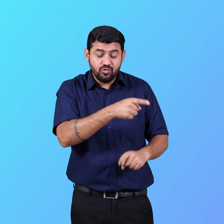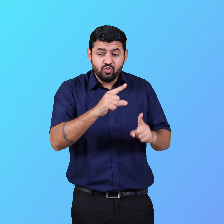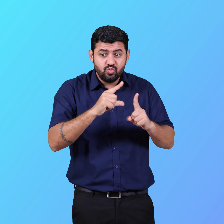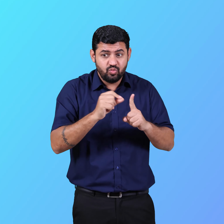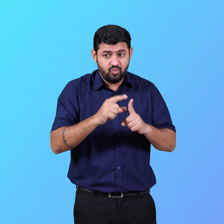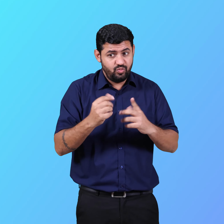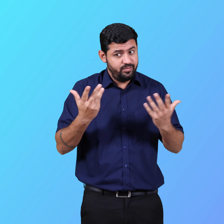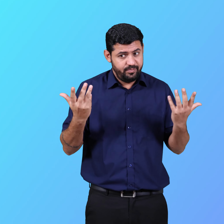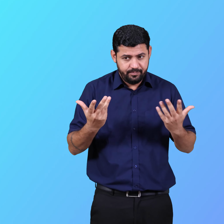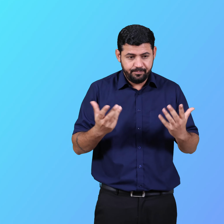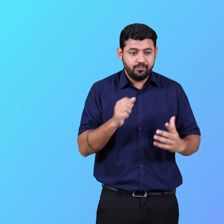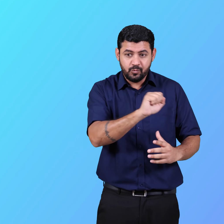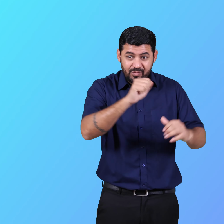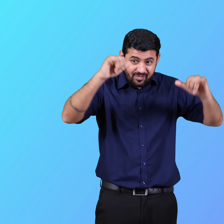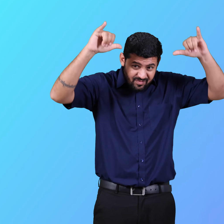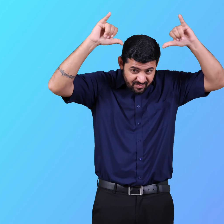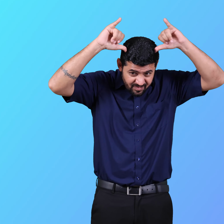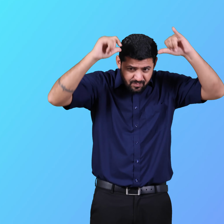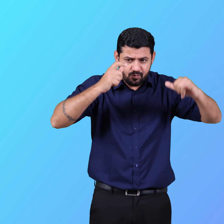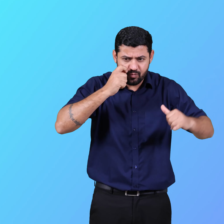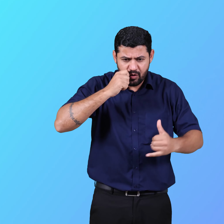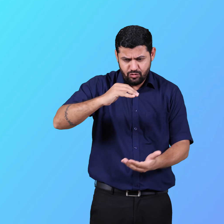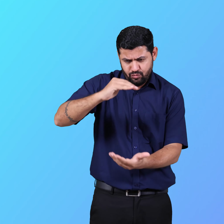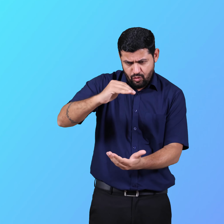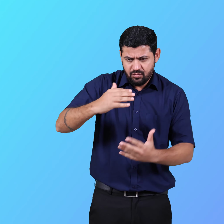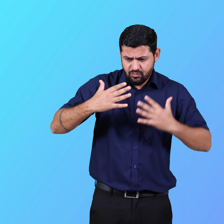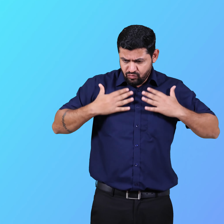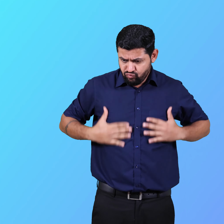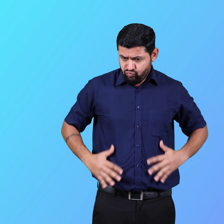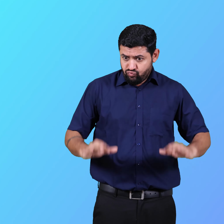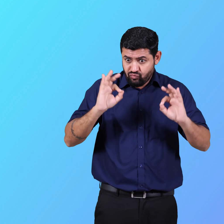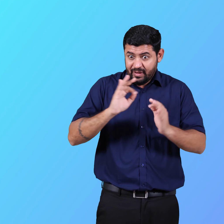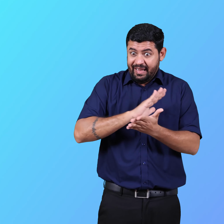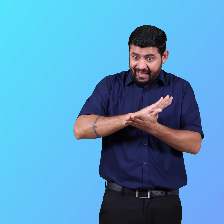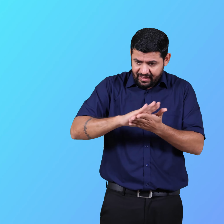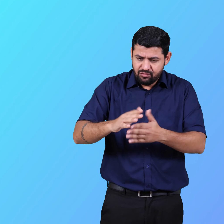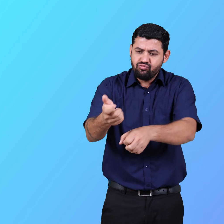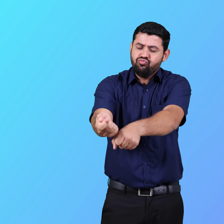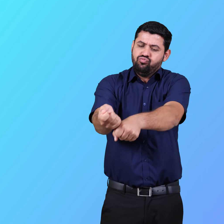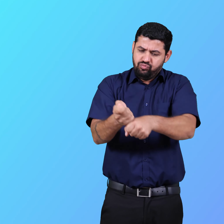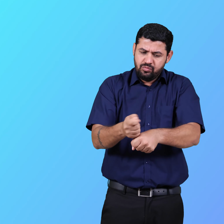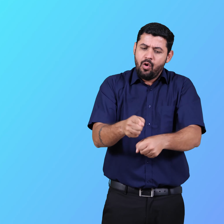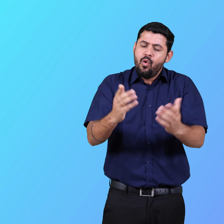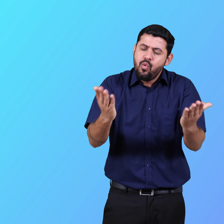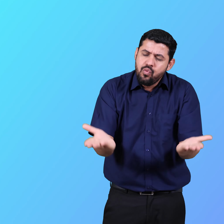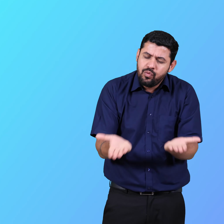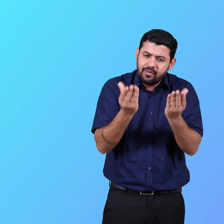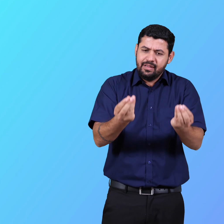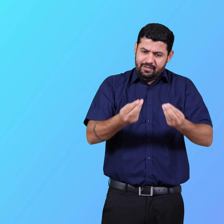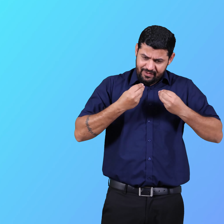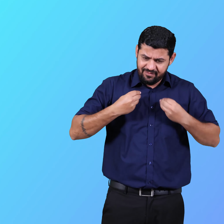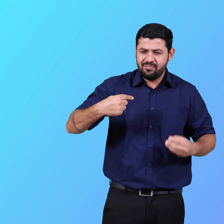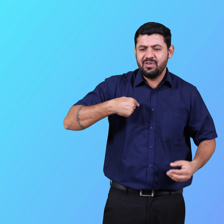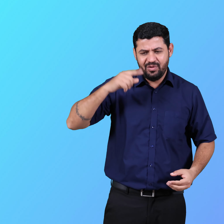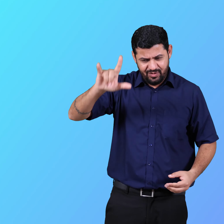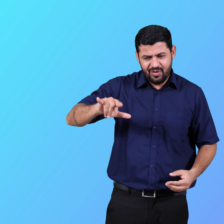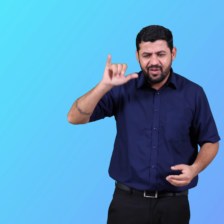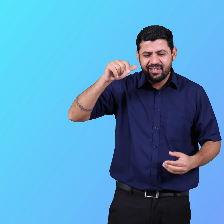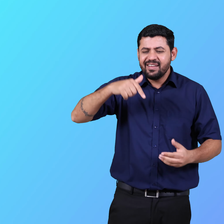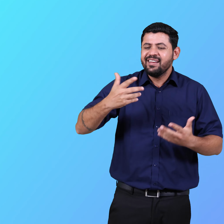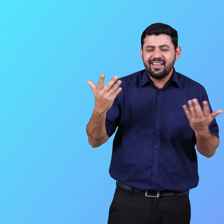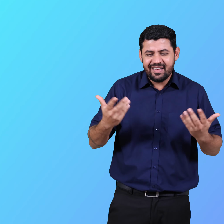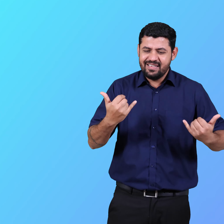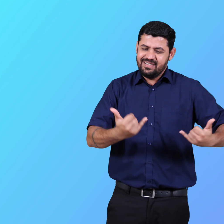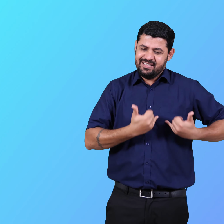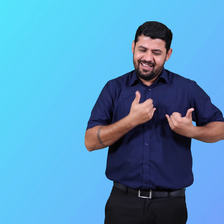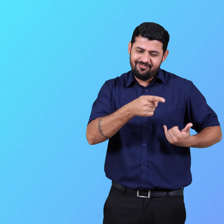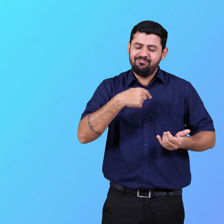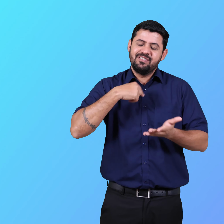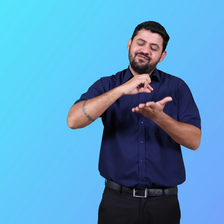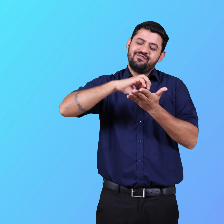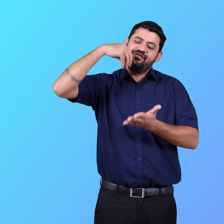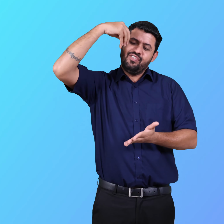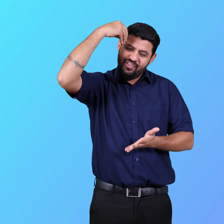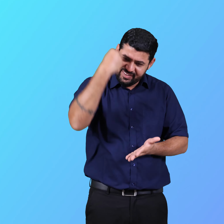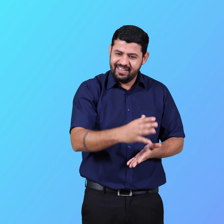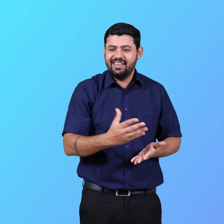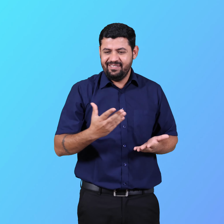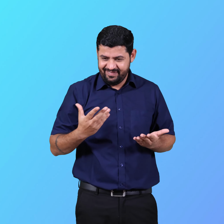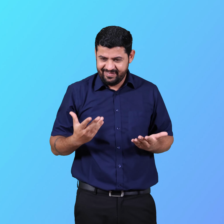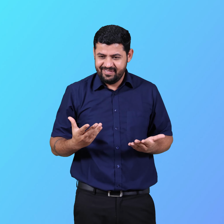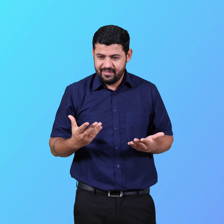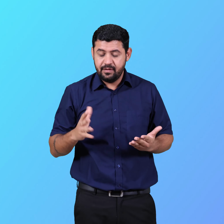In that case, he must offer a young bull to the LORD as an offering for his own sin. The bull must have nothing wrong with it.